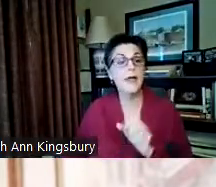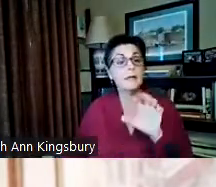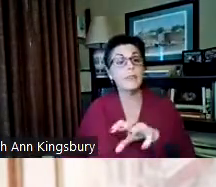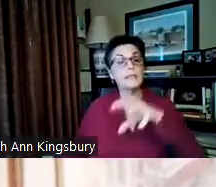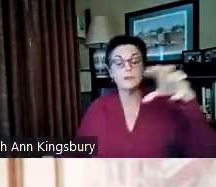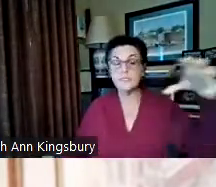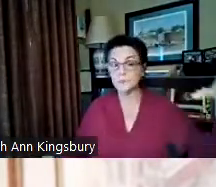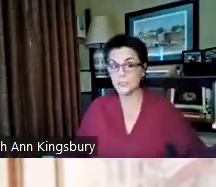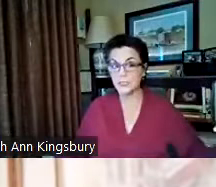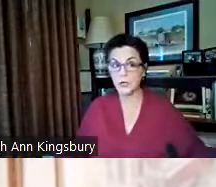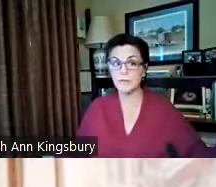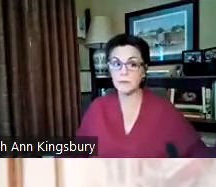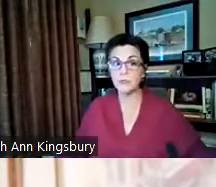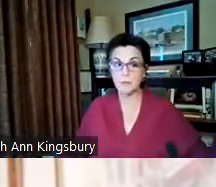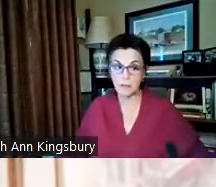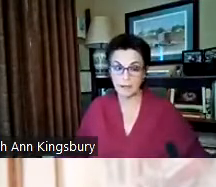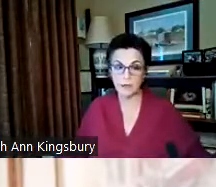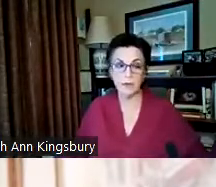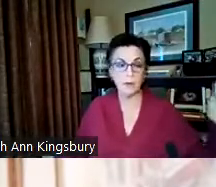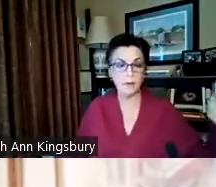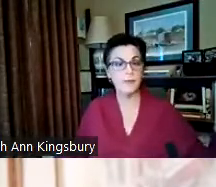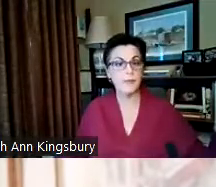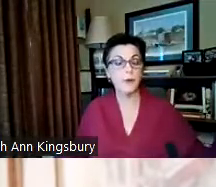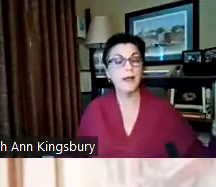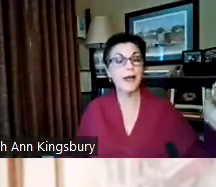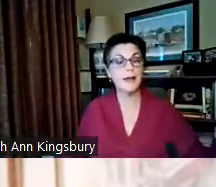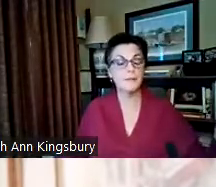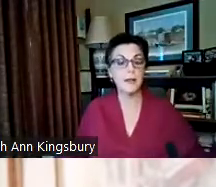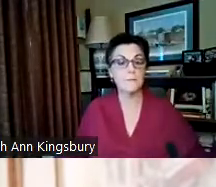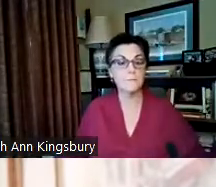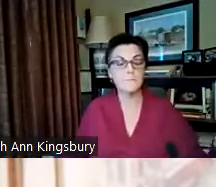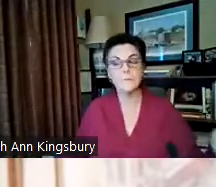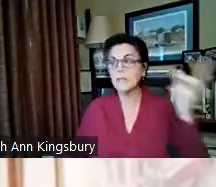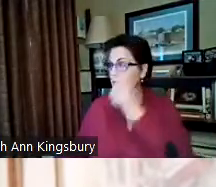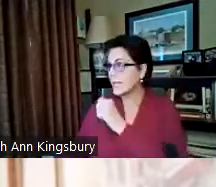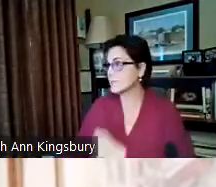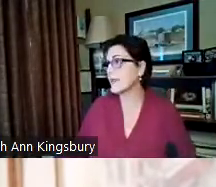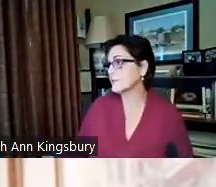that. But that's the reason we should start future planning, right. We want to be doing that work ahead of time. Last slide.